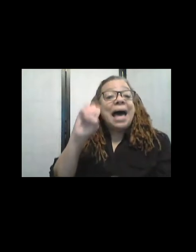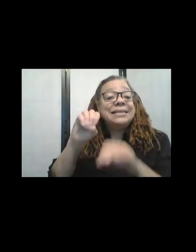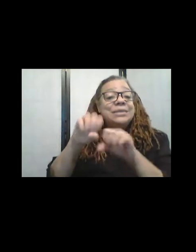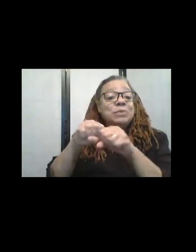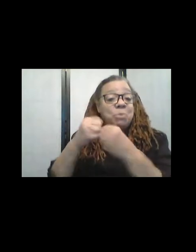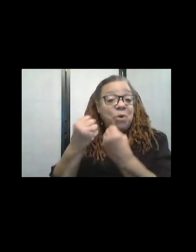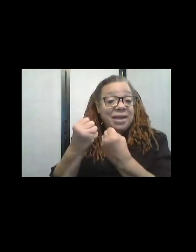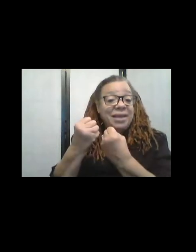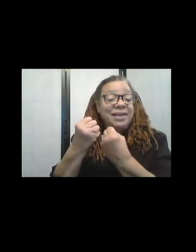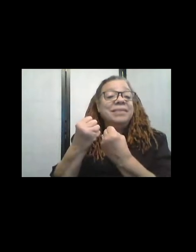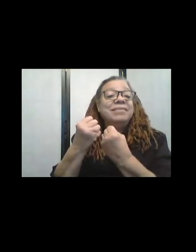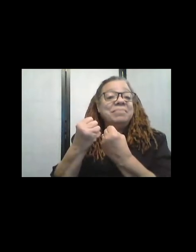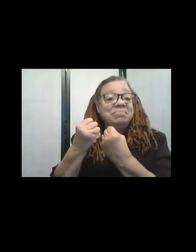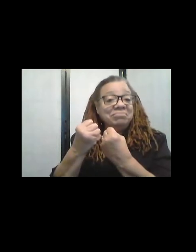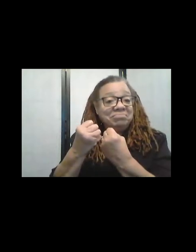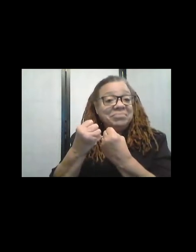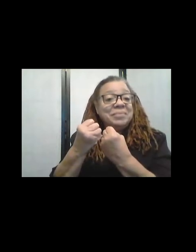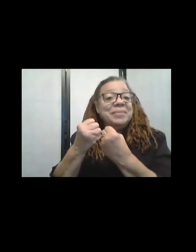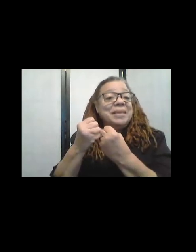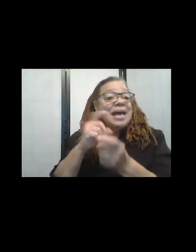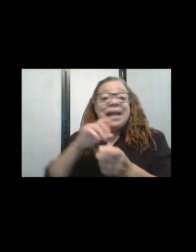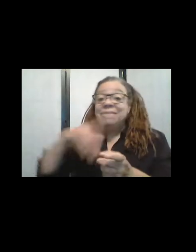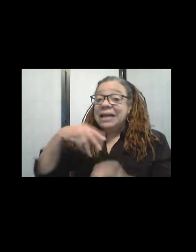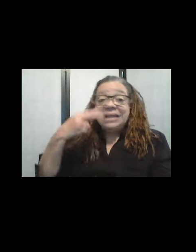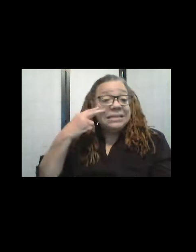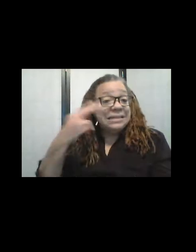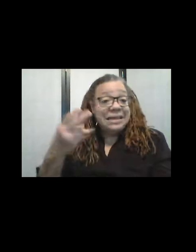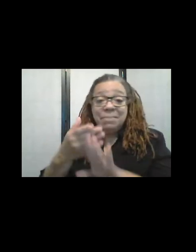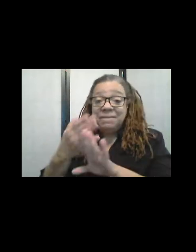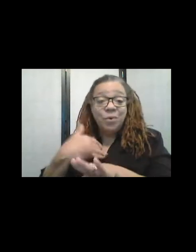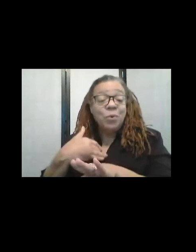And uh, I actually have not seen this, but he actually went out in the kayak,